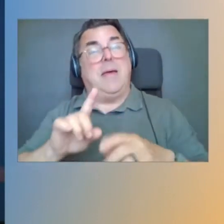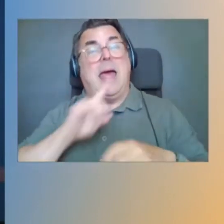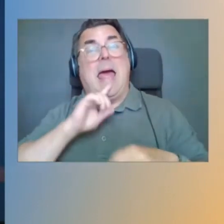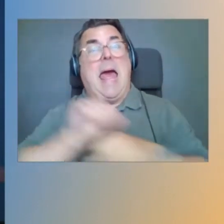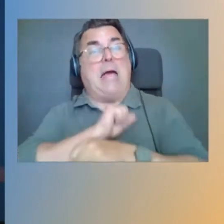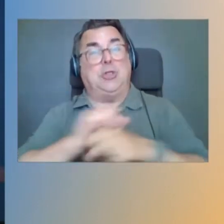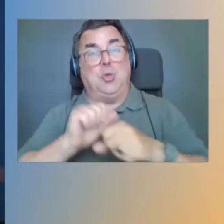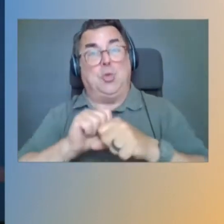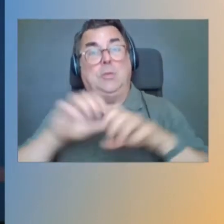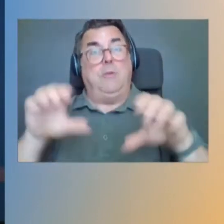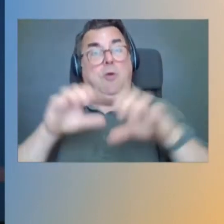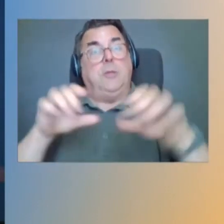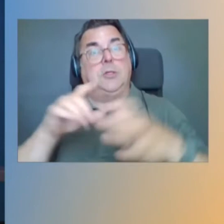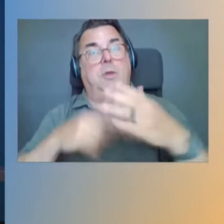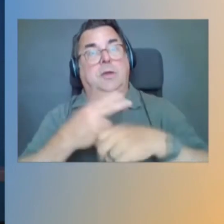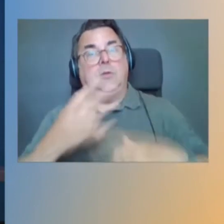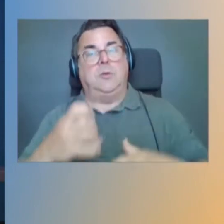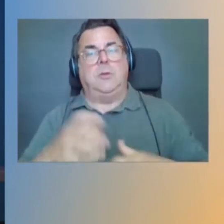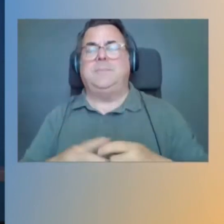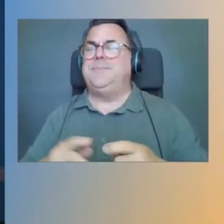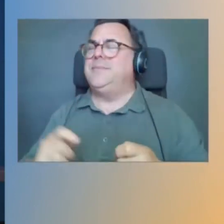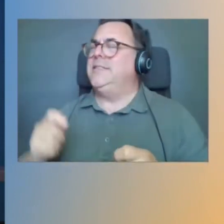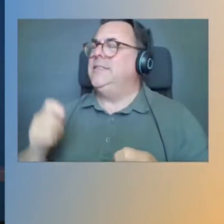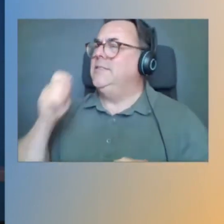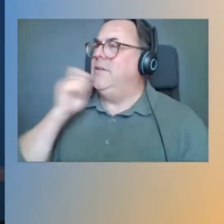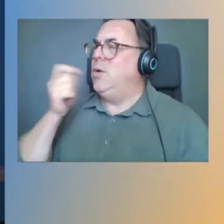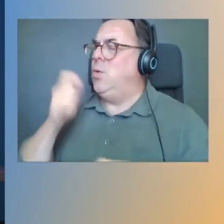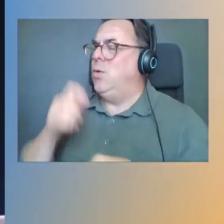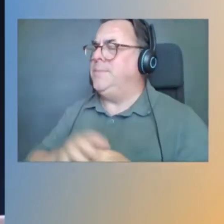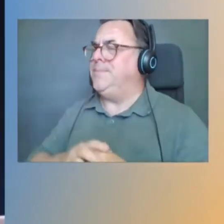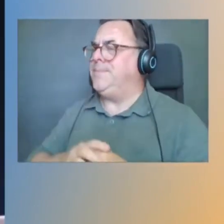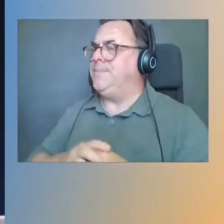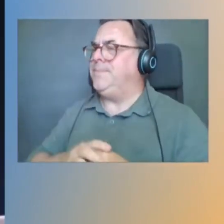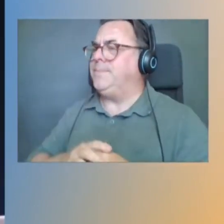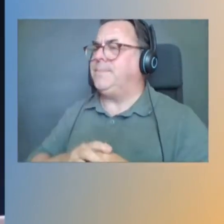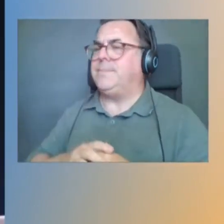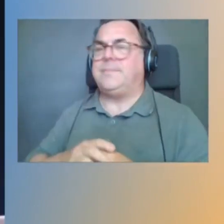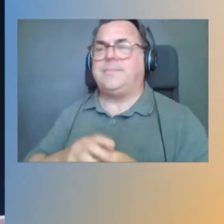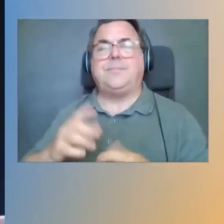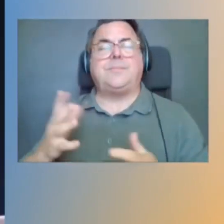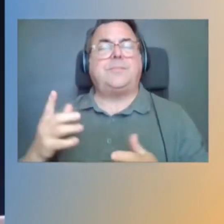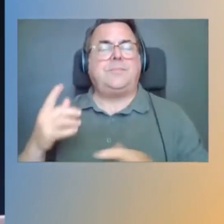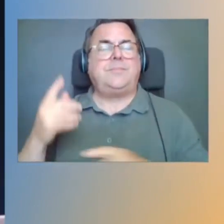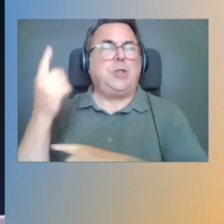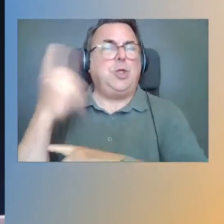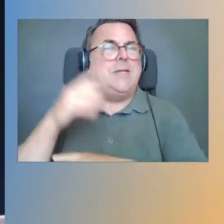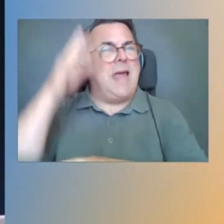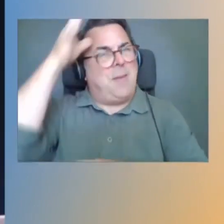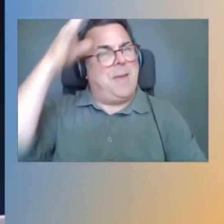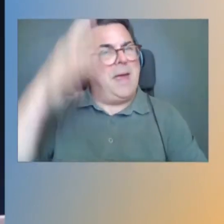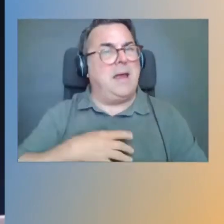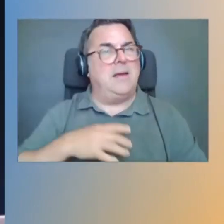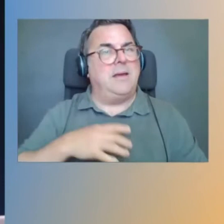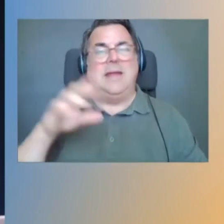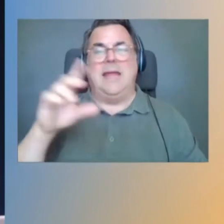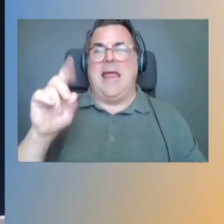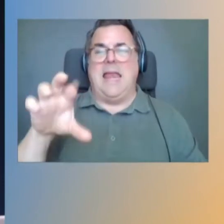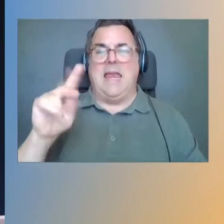This is really cool, and just as a note, I think Splunk, we heard from Splunk and Derek at Splunk just talking about the importance of low latency